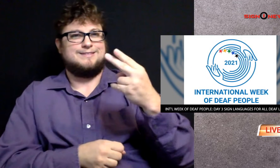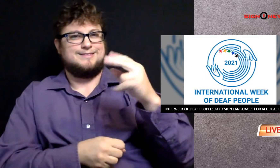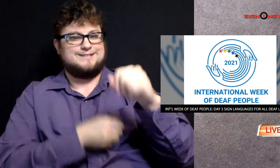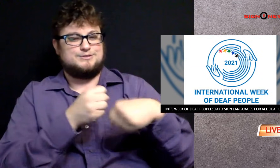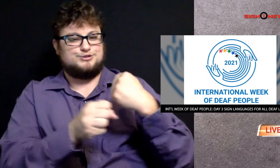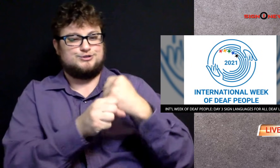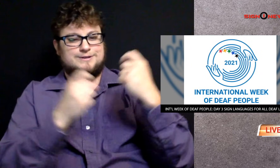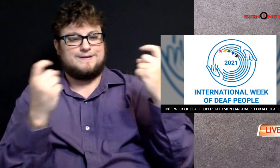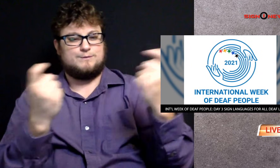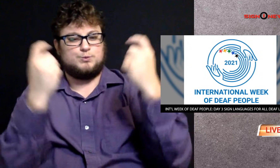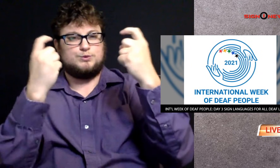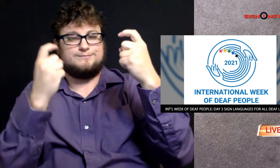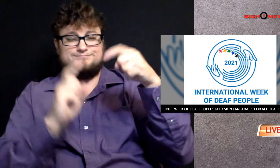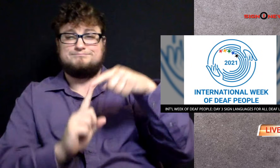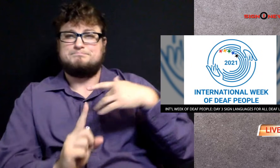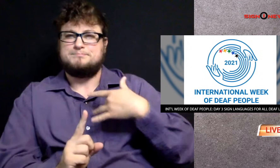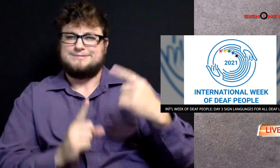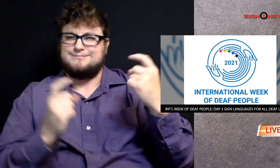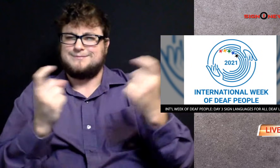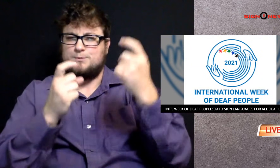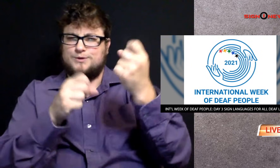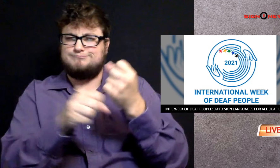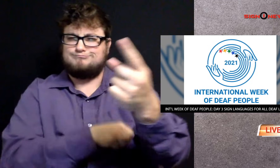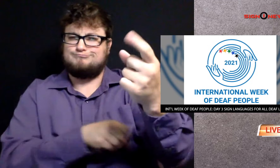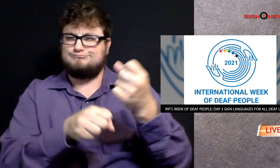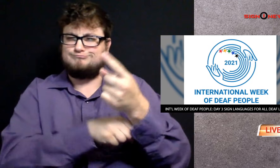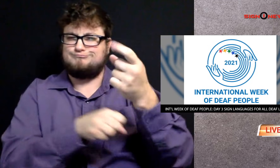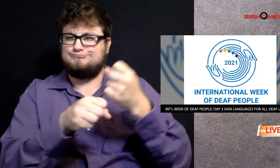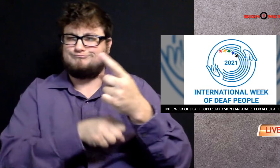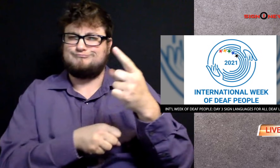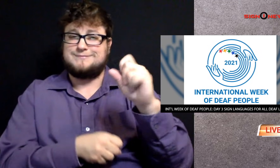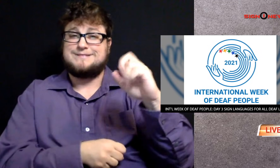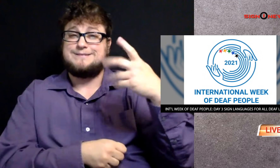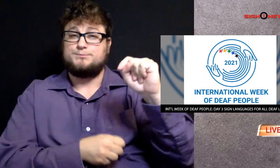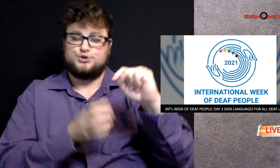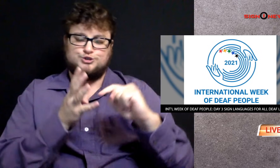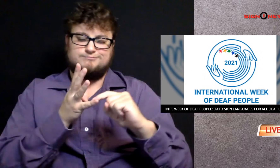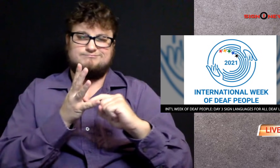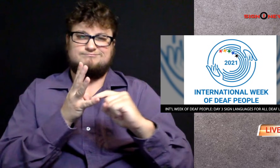today wednesday is day three of the week-long international week of deaf week-long international week of deaf people celebration which has been